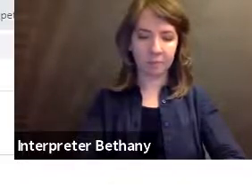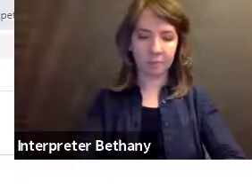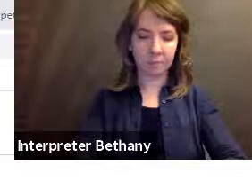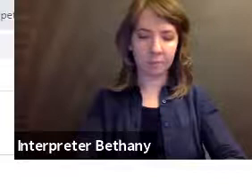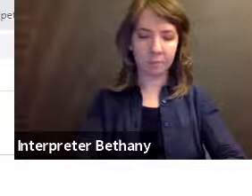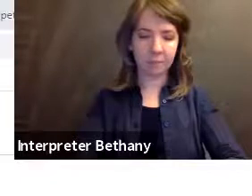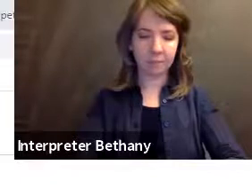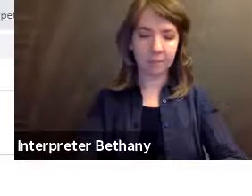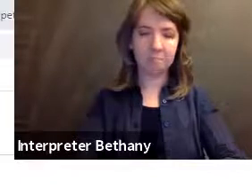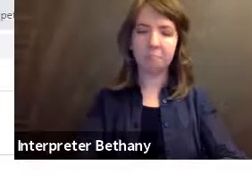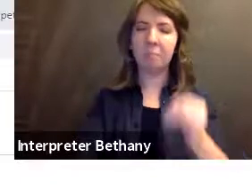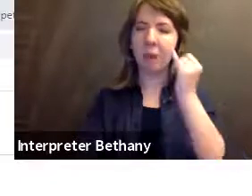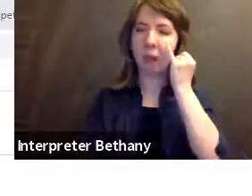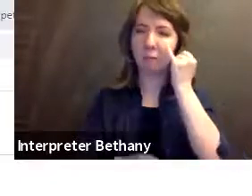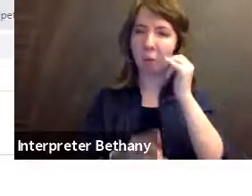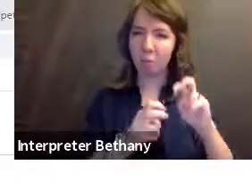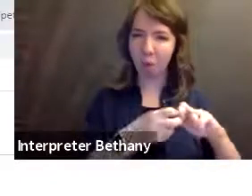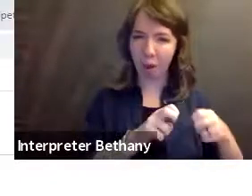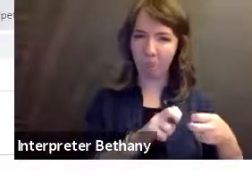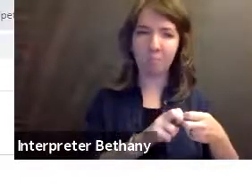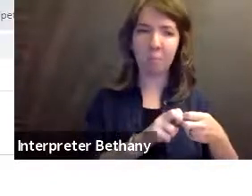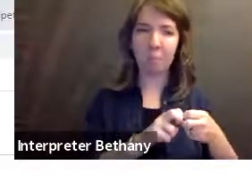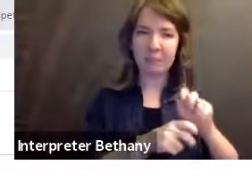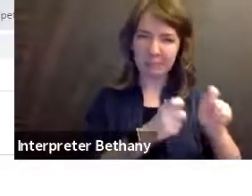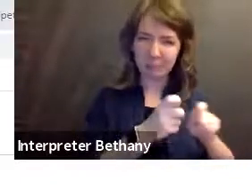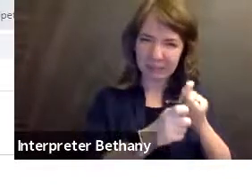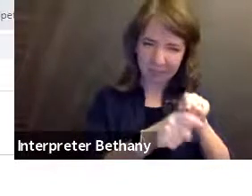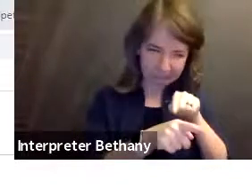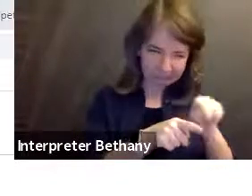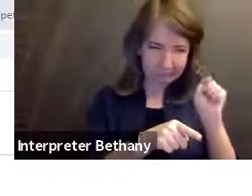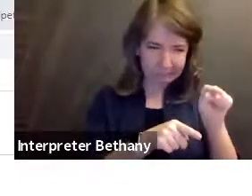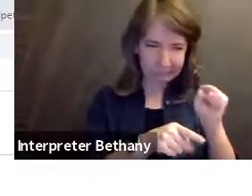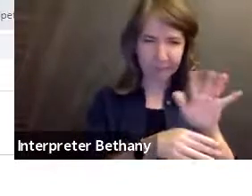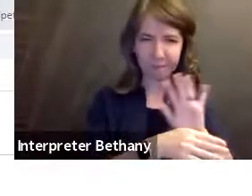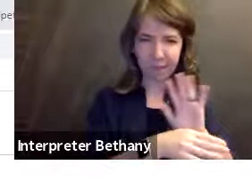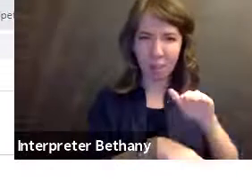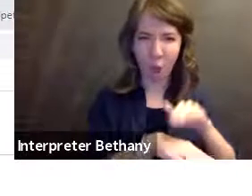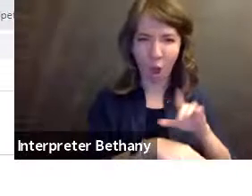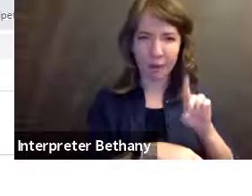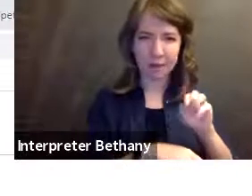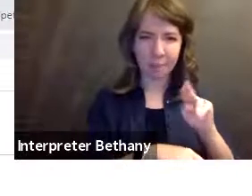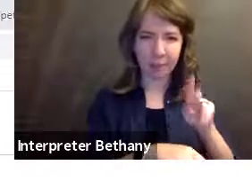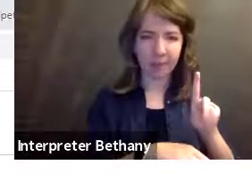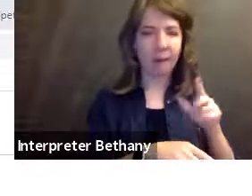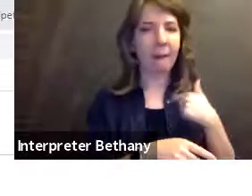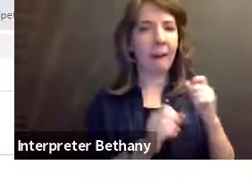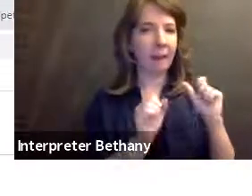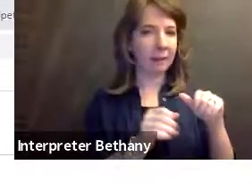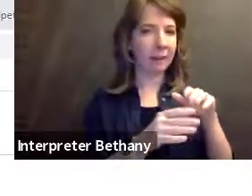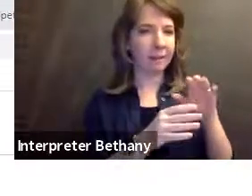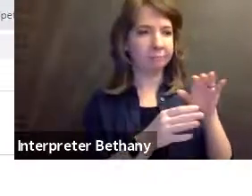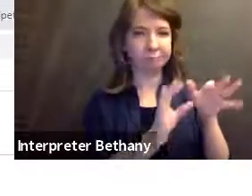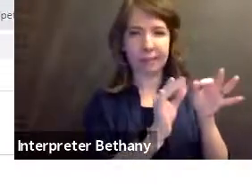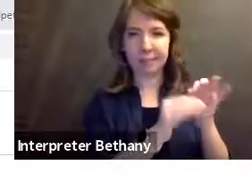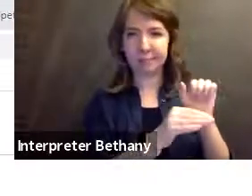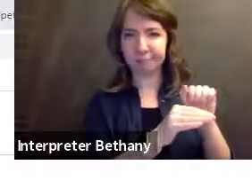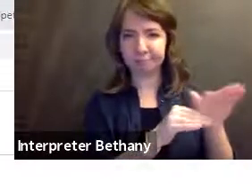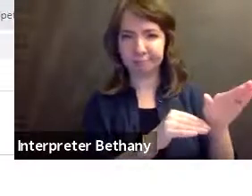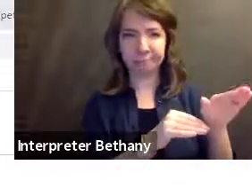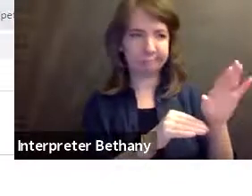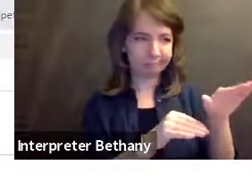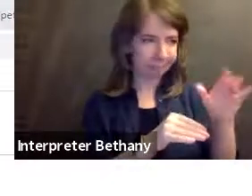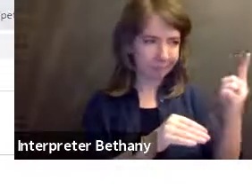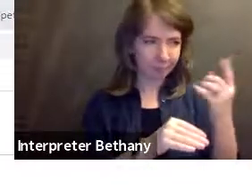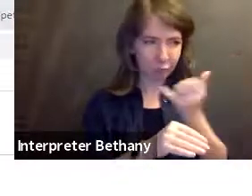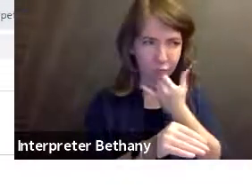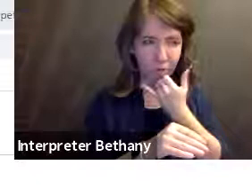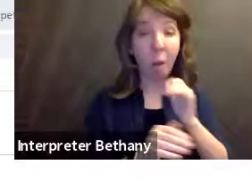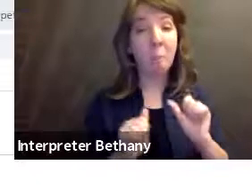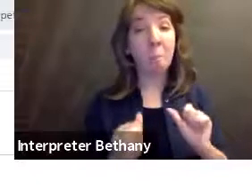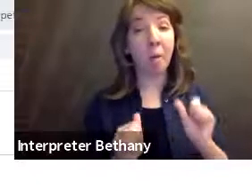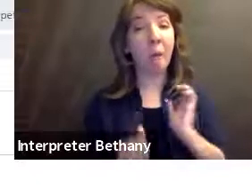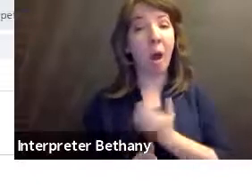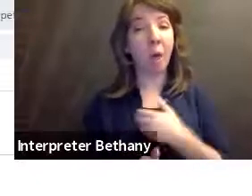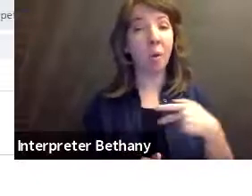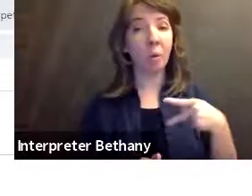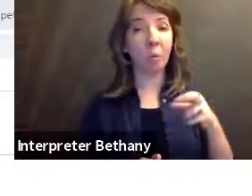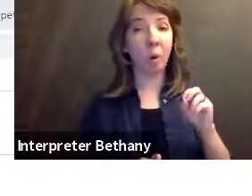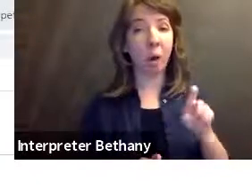Linda Kobashigawa: Specifically, then I'll have to send something into them and say it's not it's not working correctly in Canvas. It might be something with our proxy. But if they're signed in to sign in again.